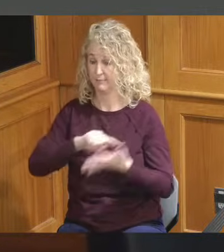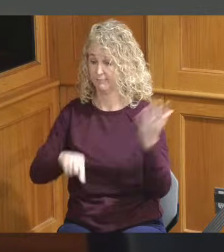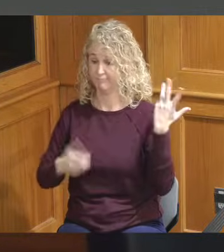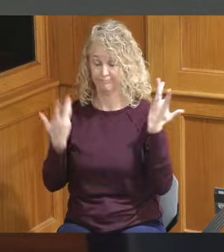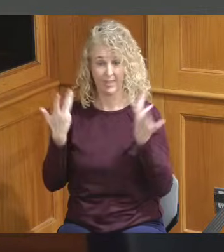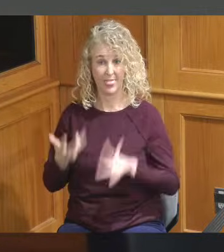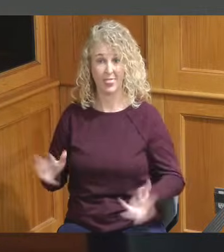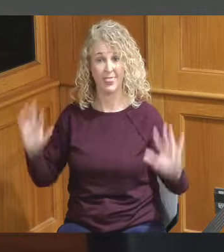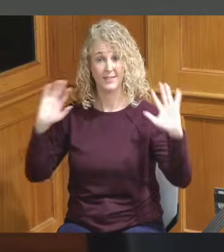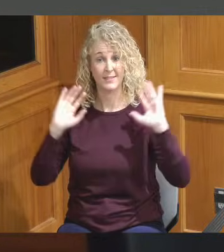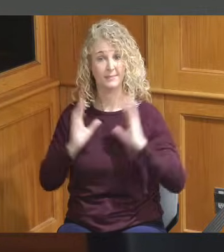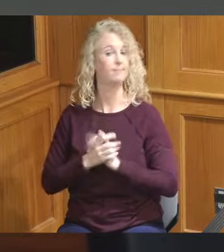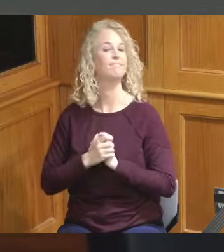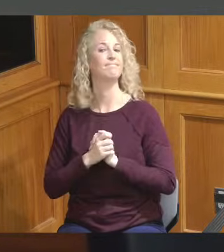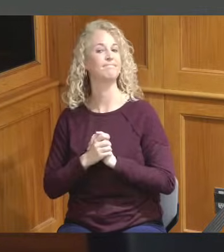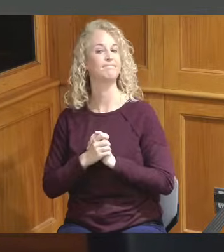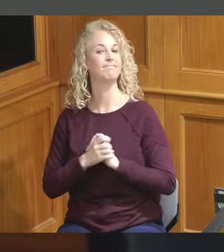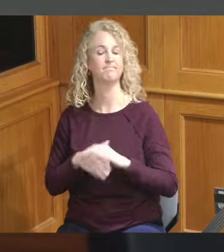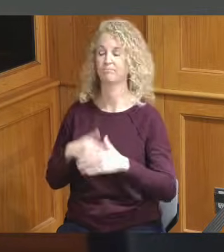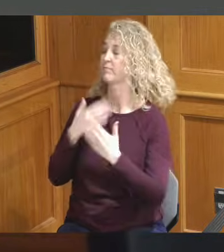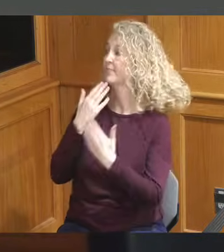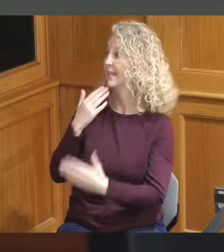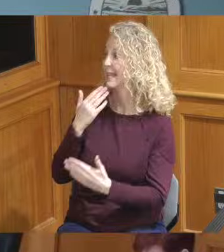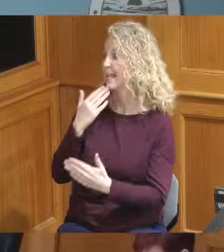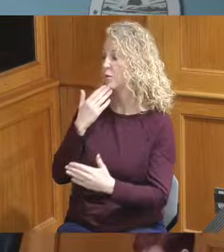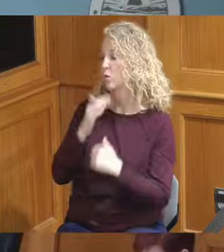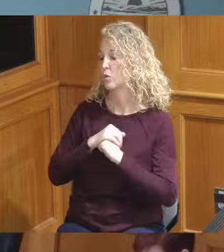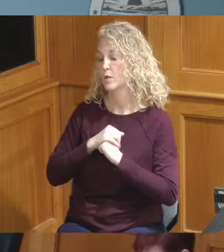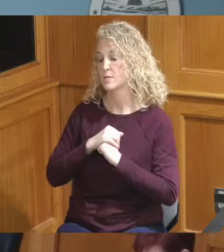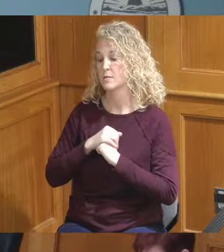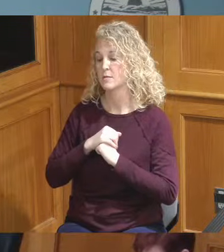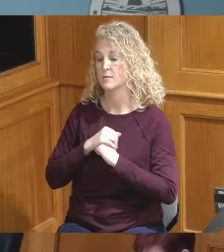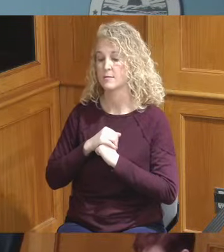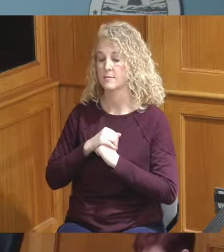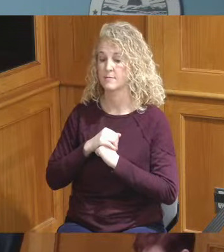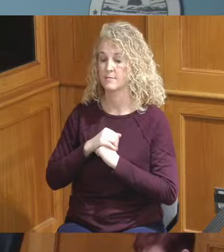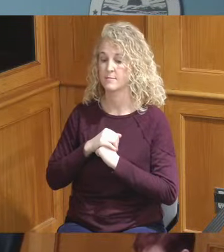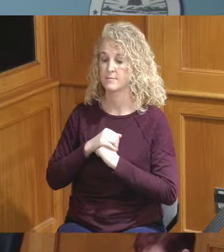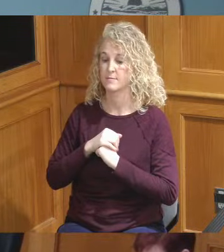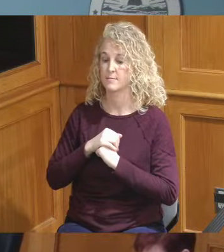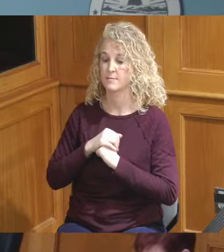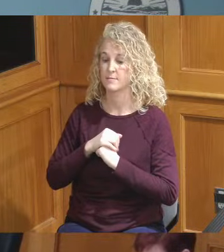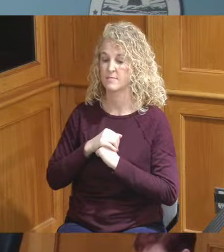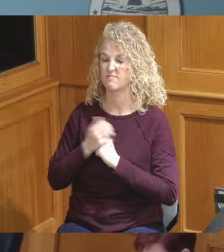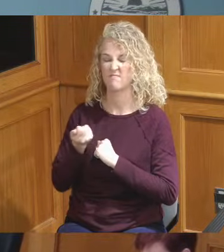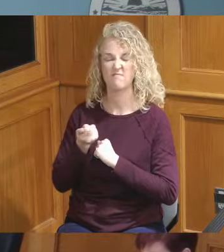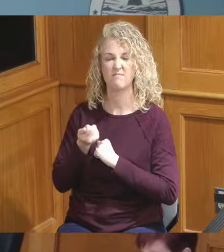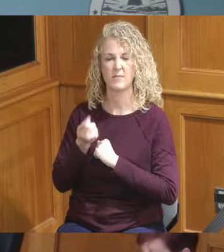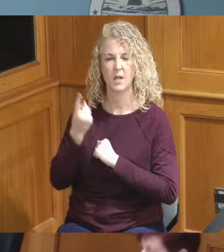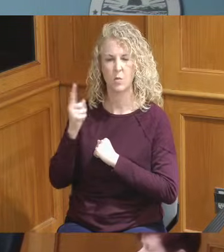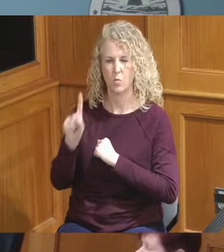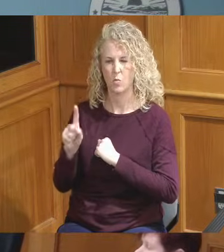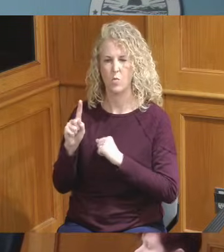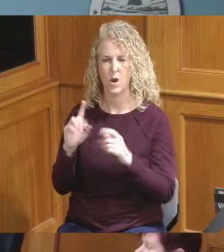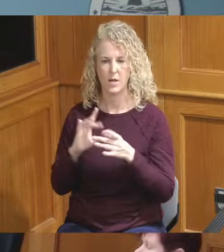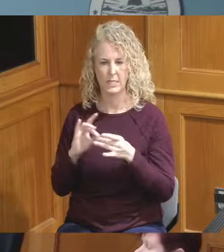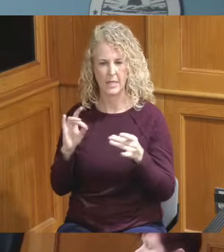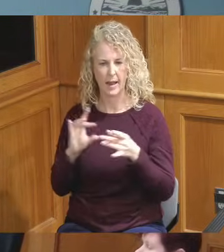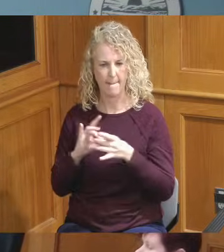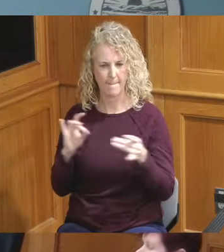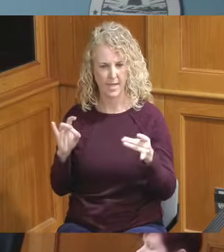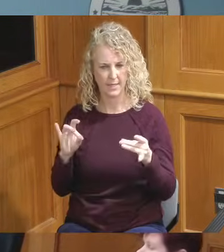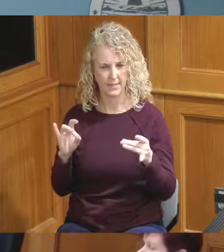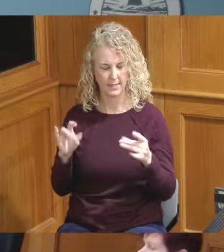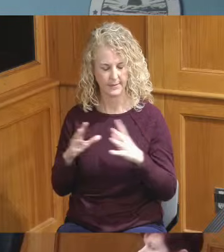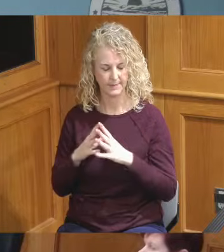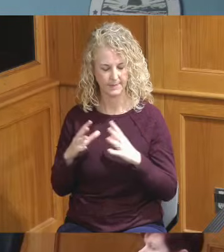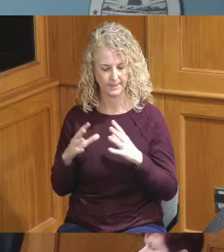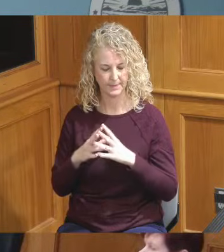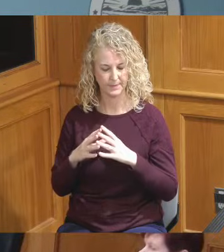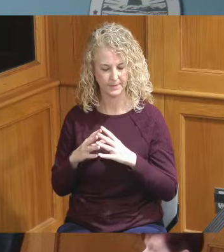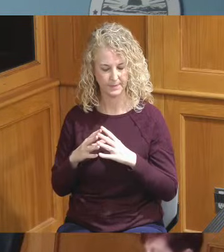agenda. Commissioners, thank you so much. Um, just a comment I'd like to make. Um, items 10